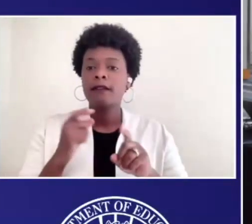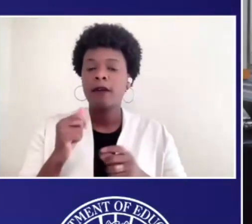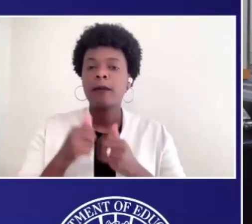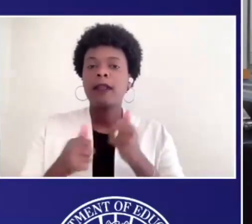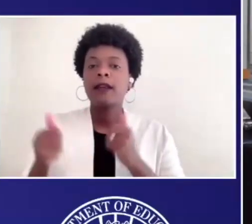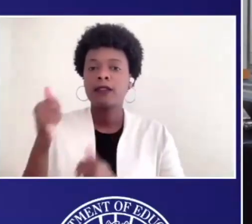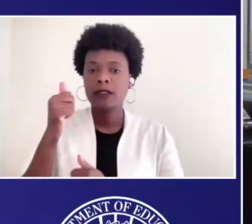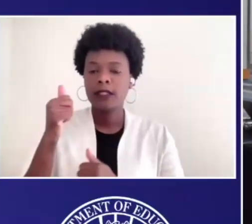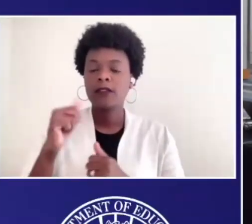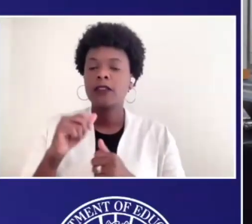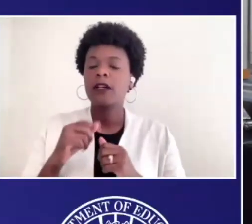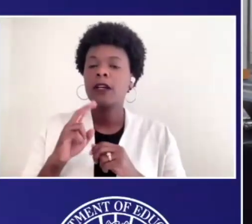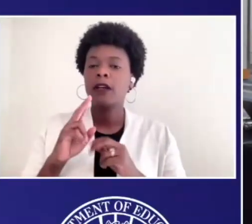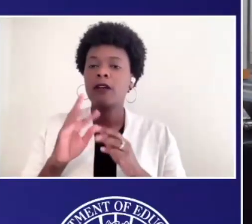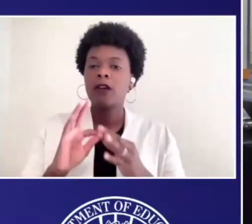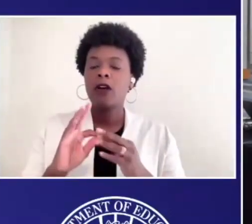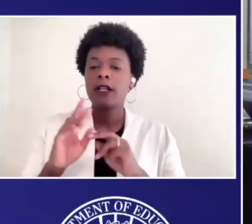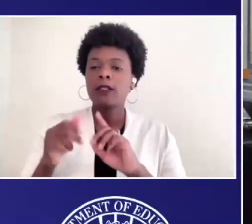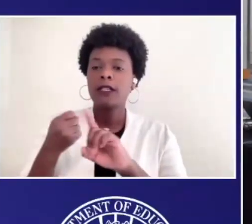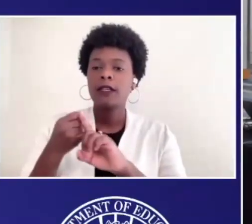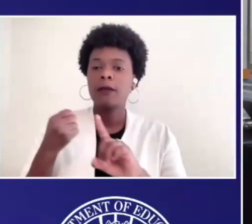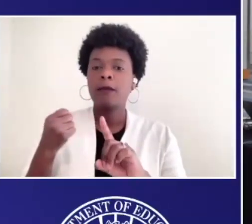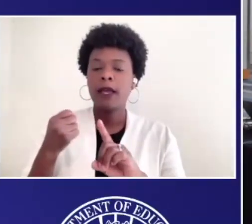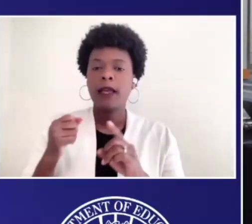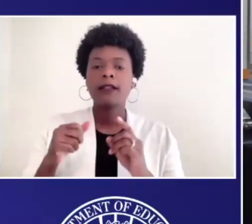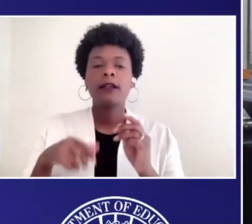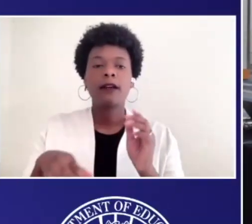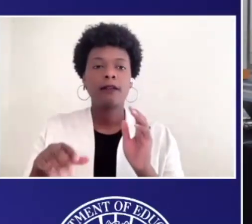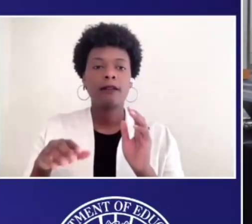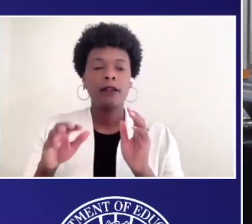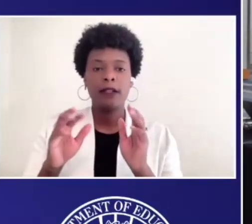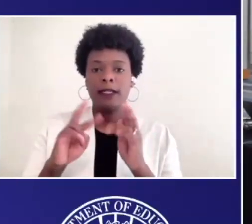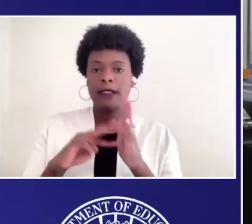their proposed regulation around the definition. It was very helpful.